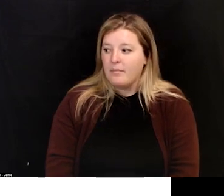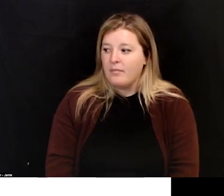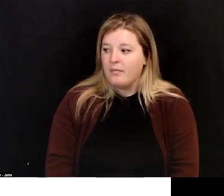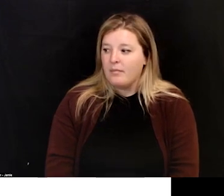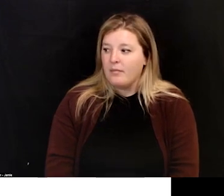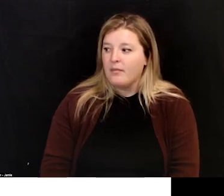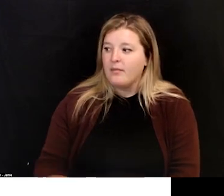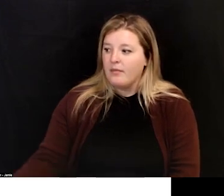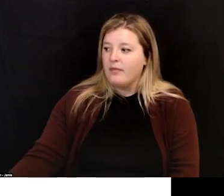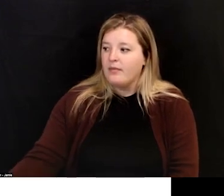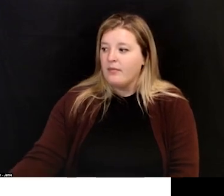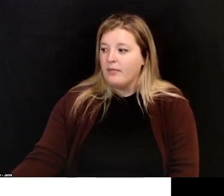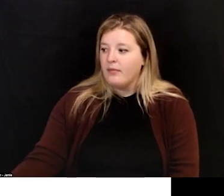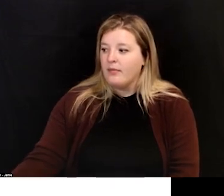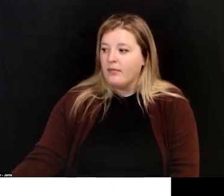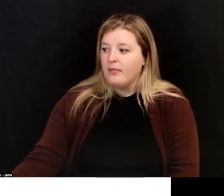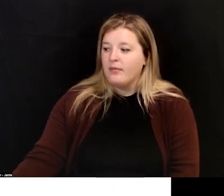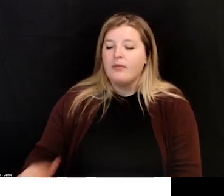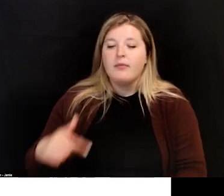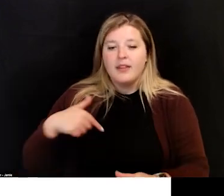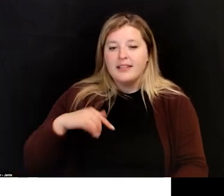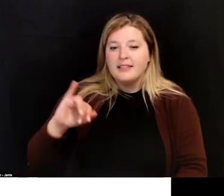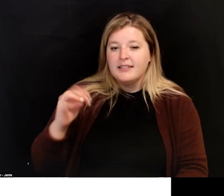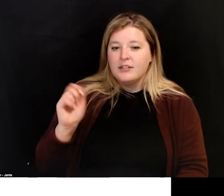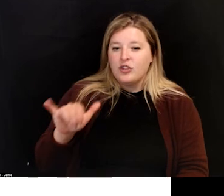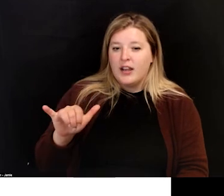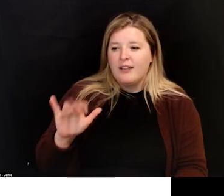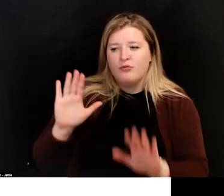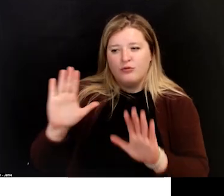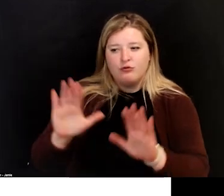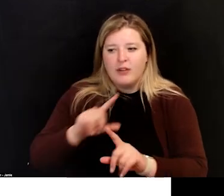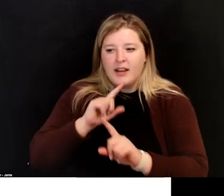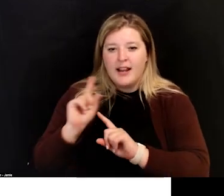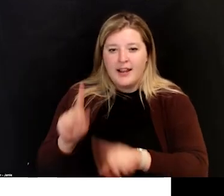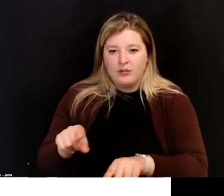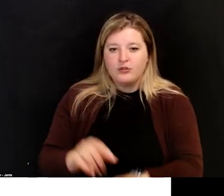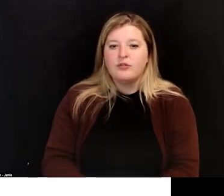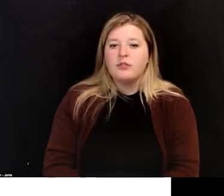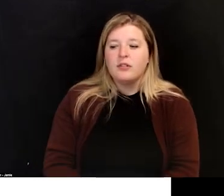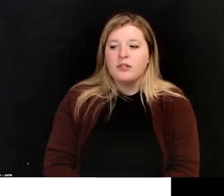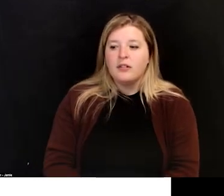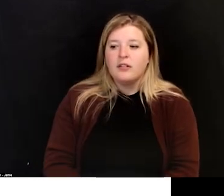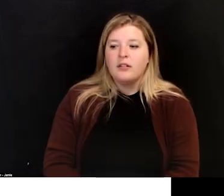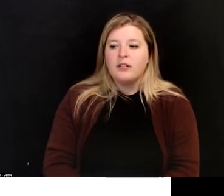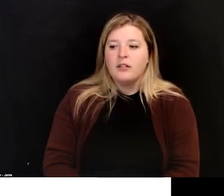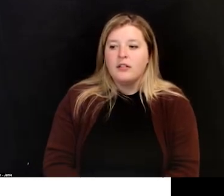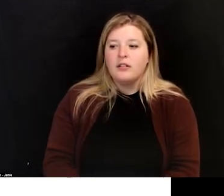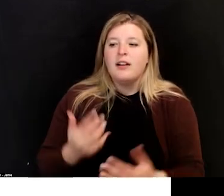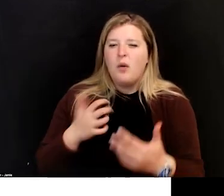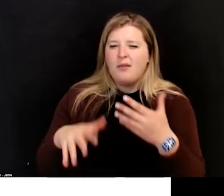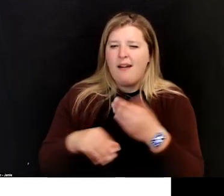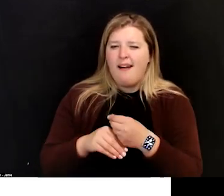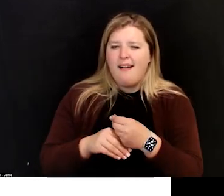[Jay] This is Jay. Thank you. That was a great answer. And I would like to--I would like to take a little bit on that answer as well.